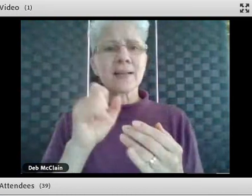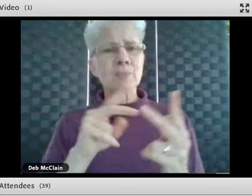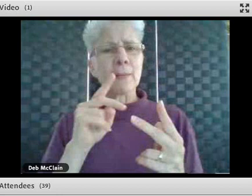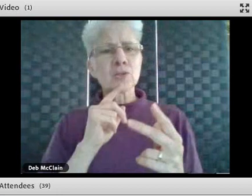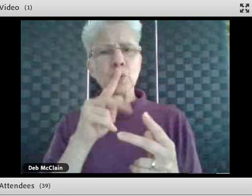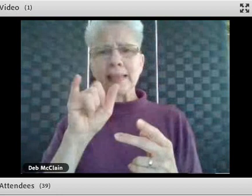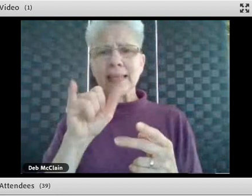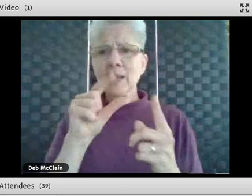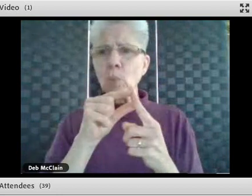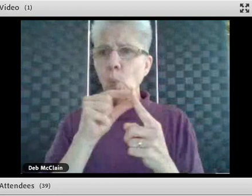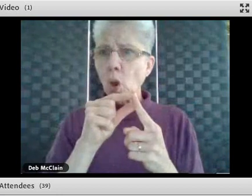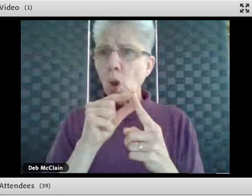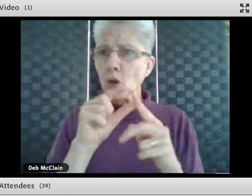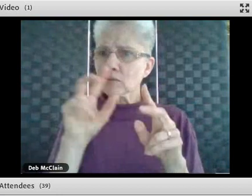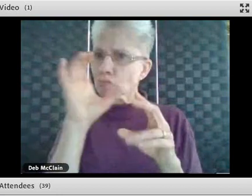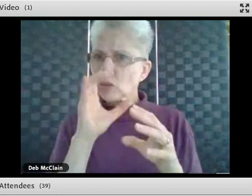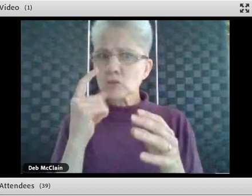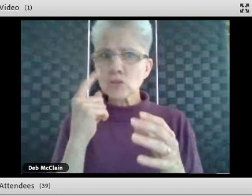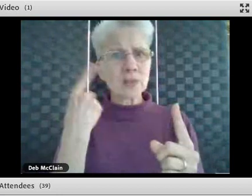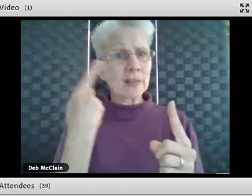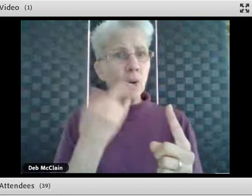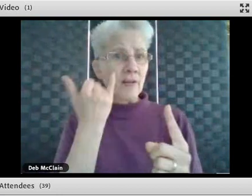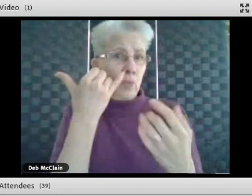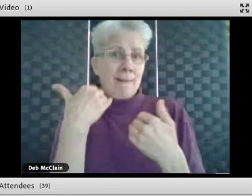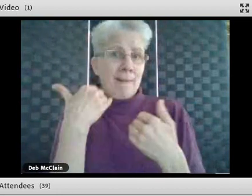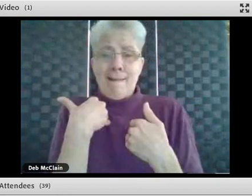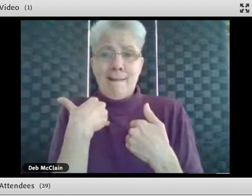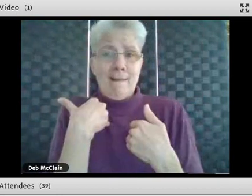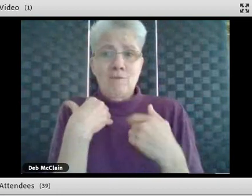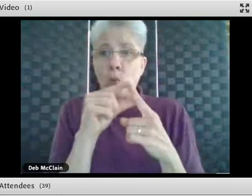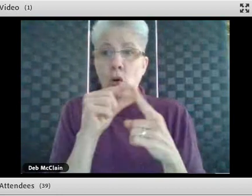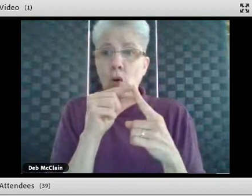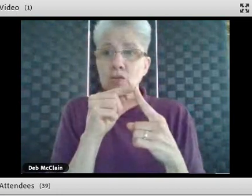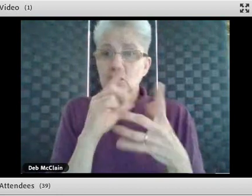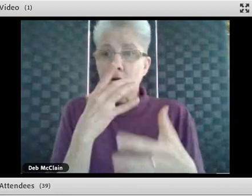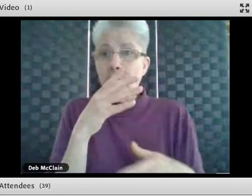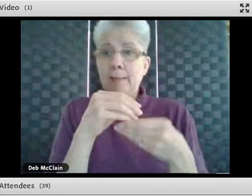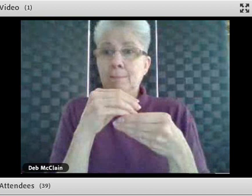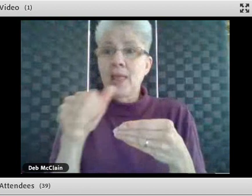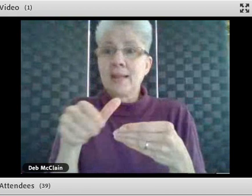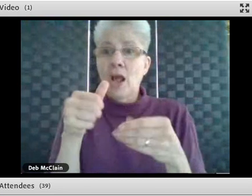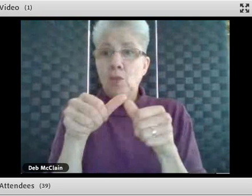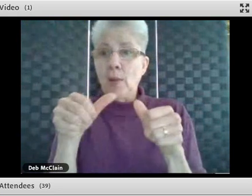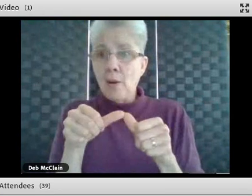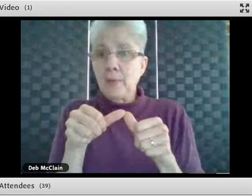So what's the point if we have these words elsewhere in the record that have these?